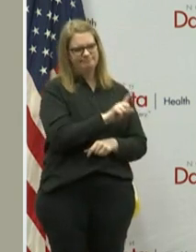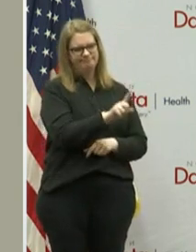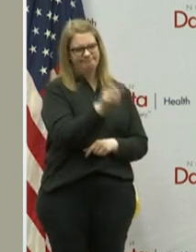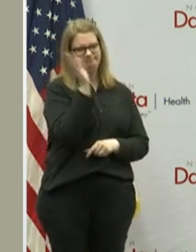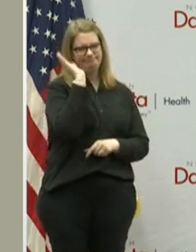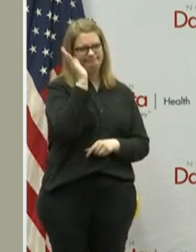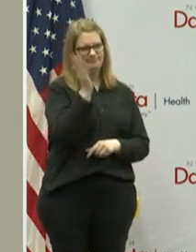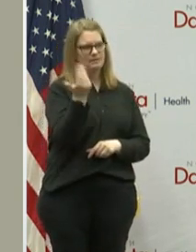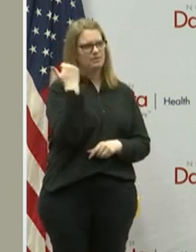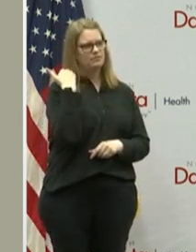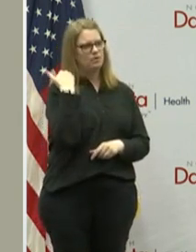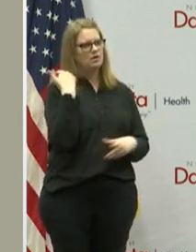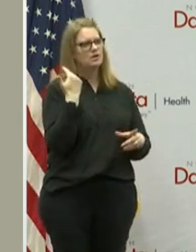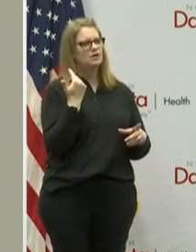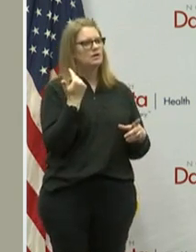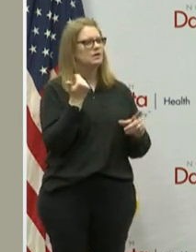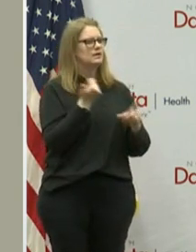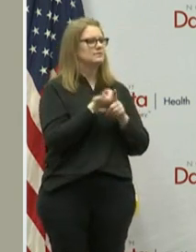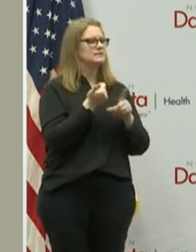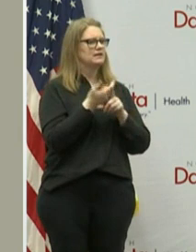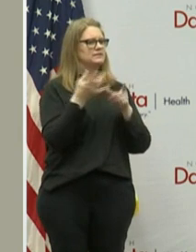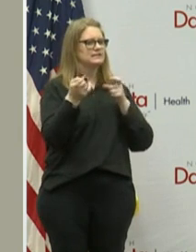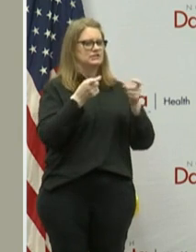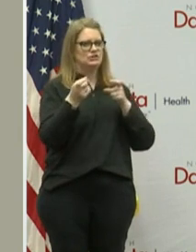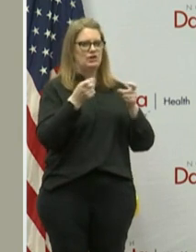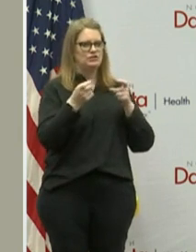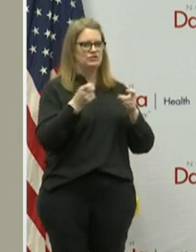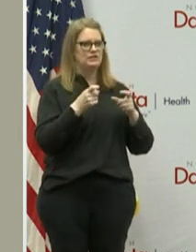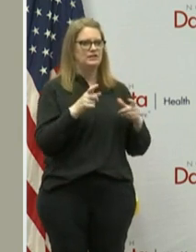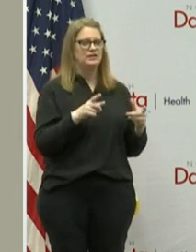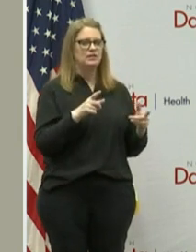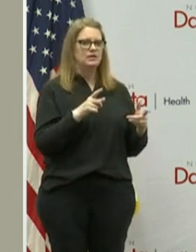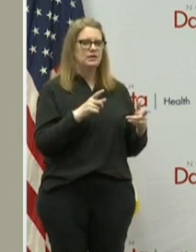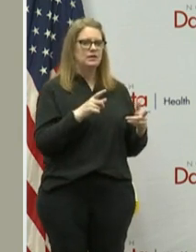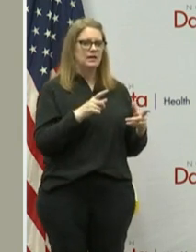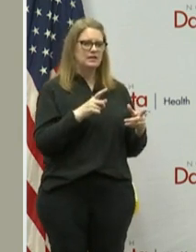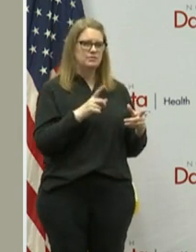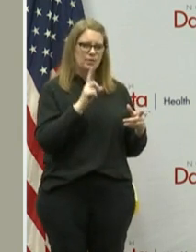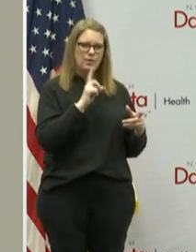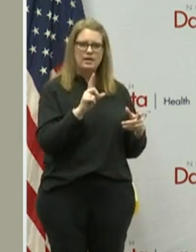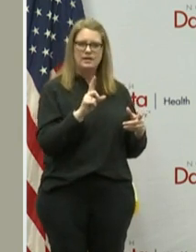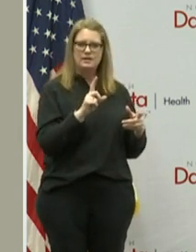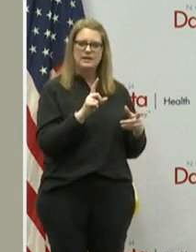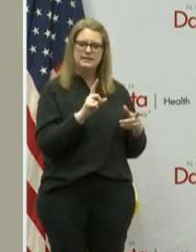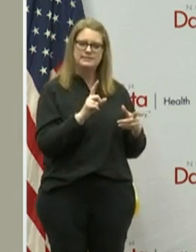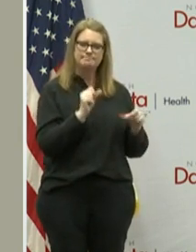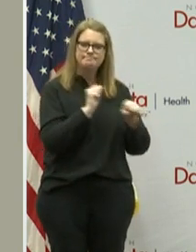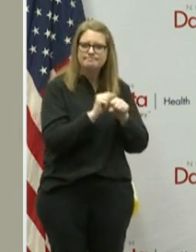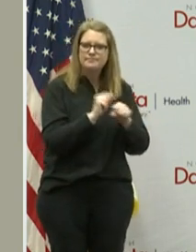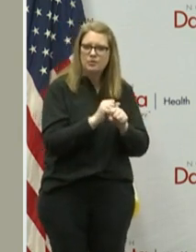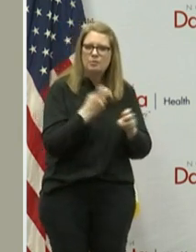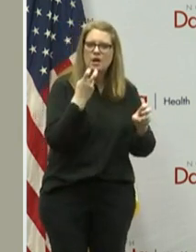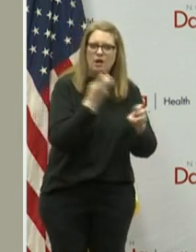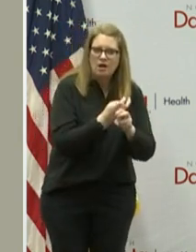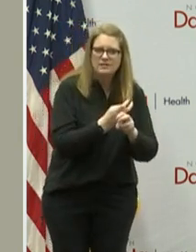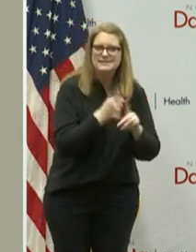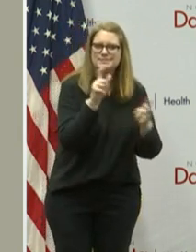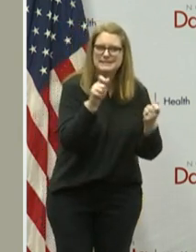EVERY ONE OF US. WE ARE -- CHRIS JONES, WHO HAS BEEN AT THE PODIUM BEFORE, IS